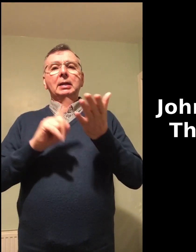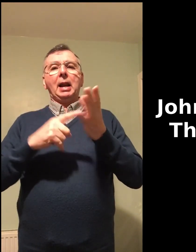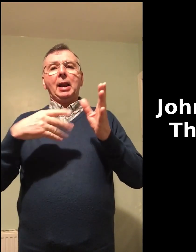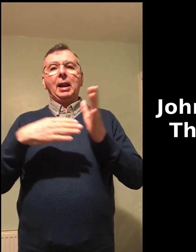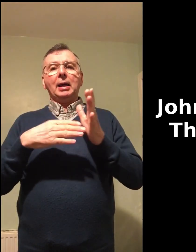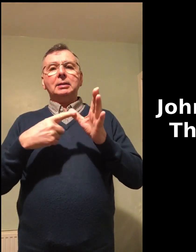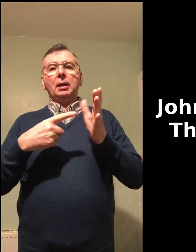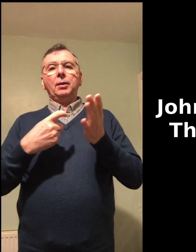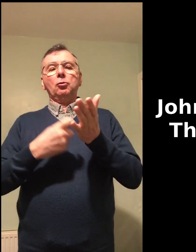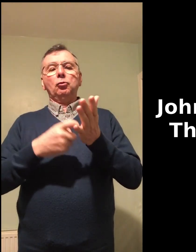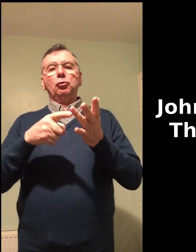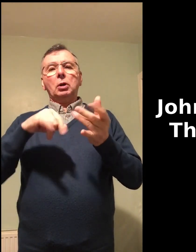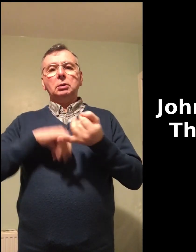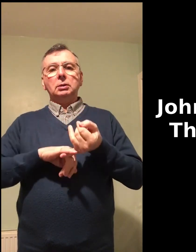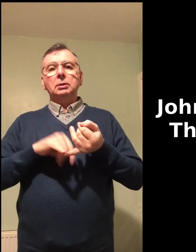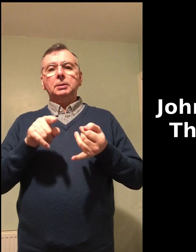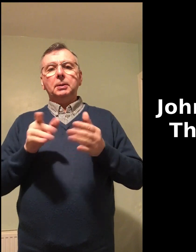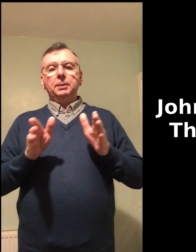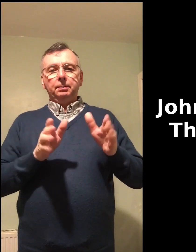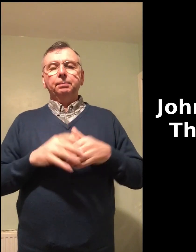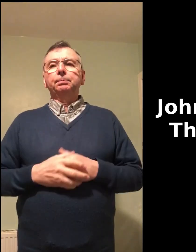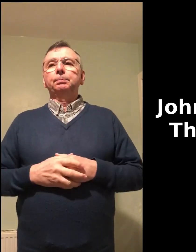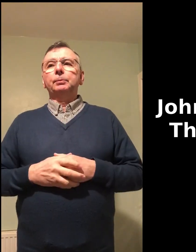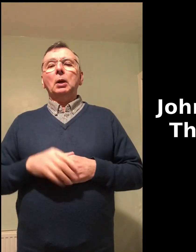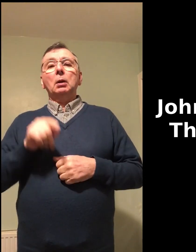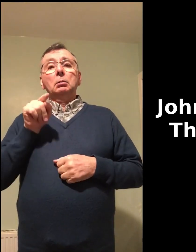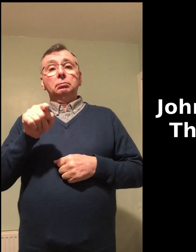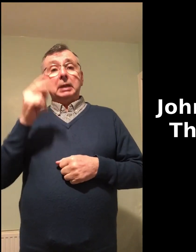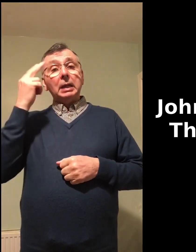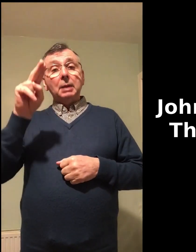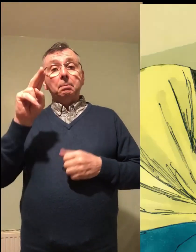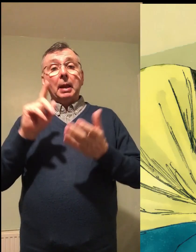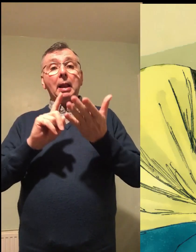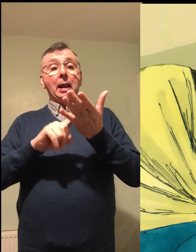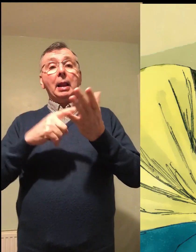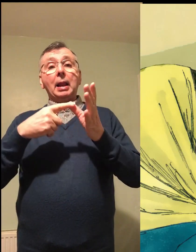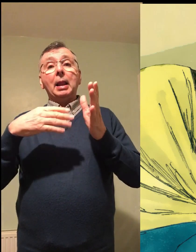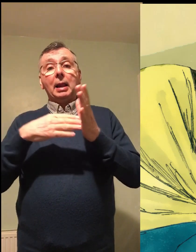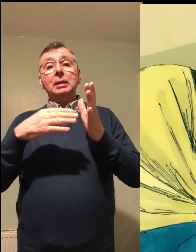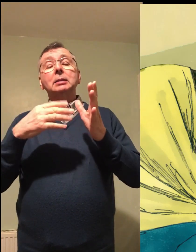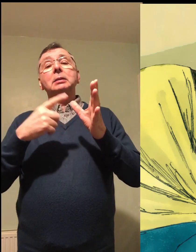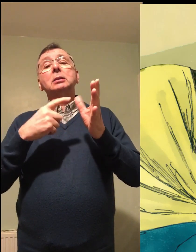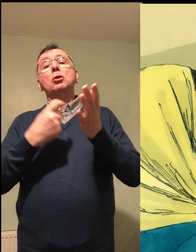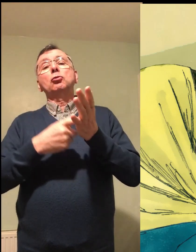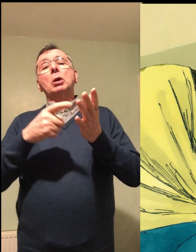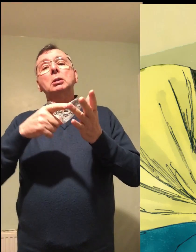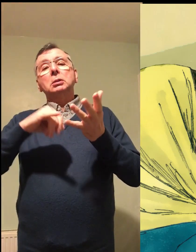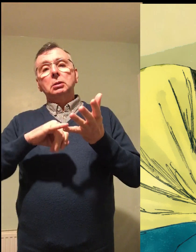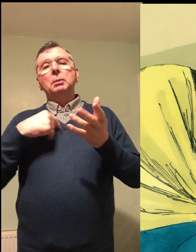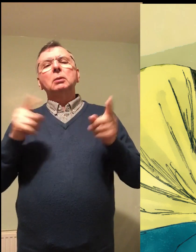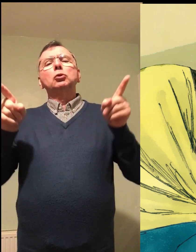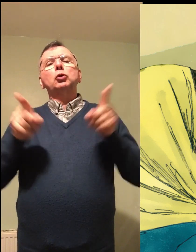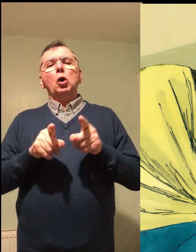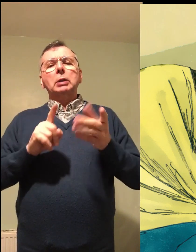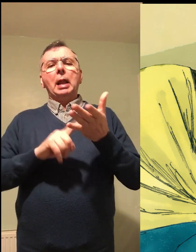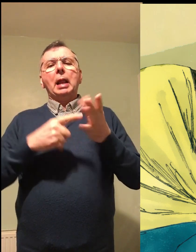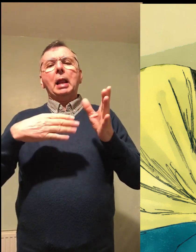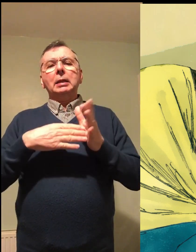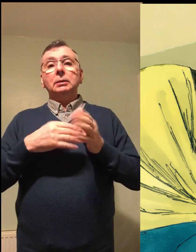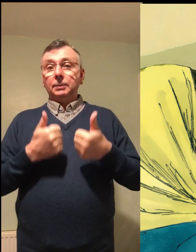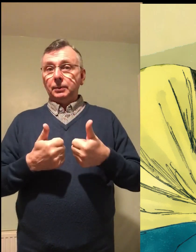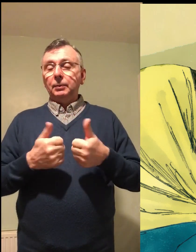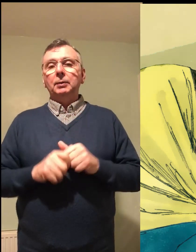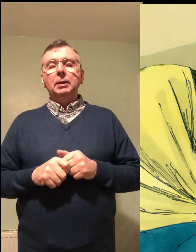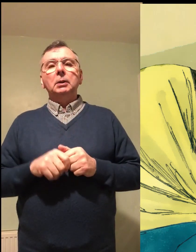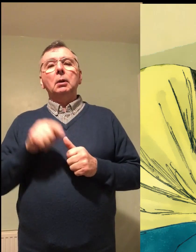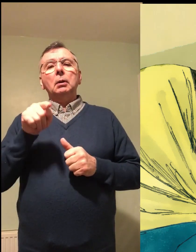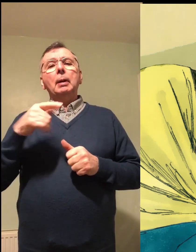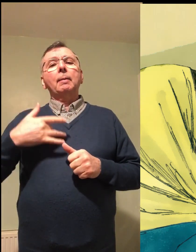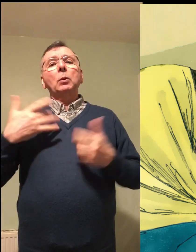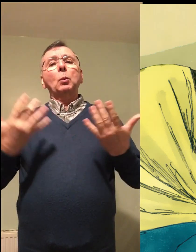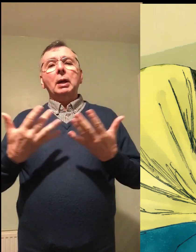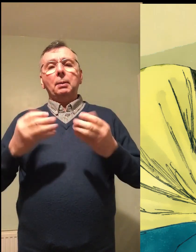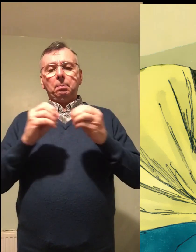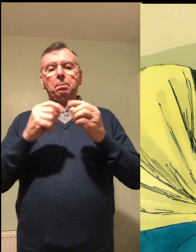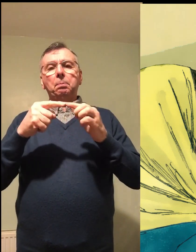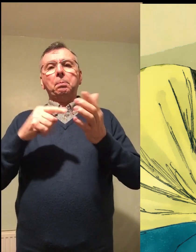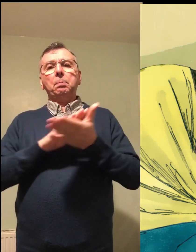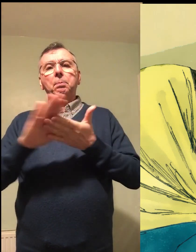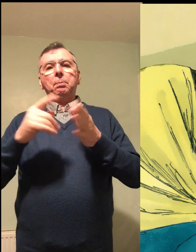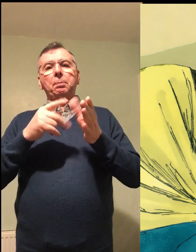The Death of Lazarus